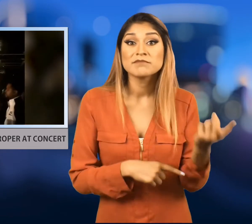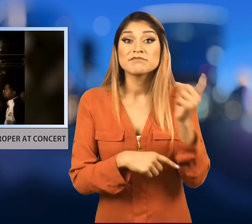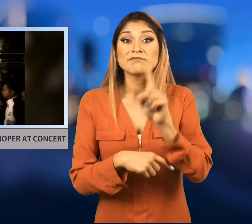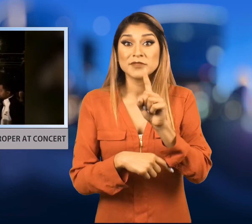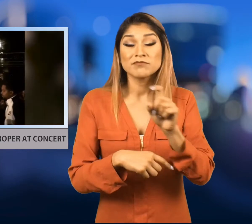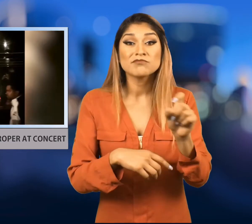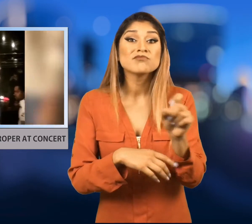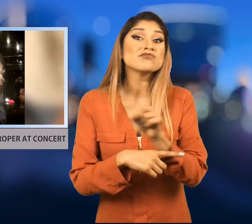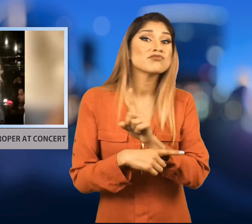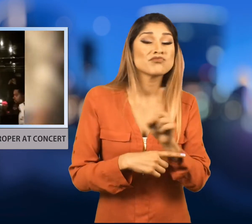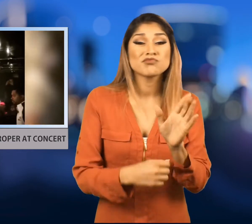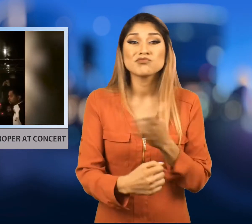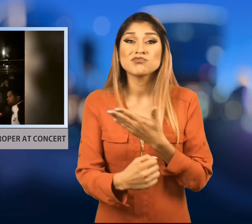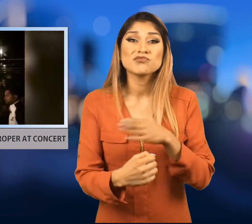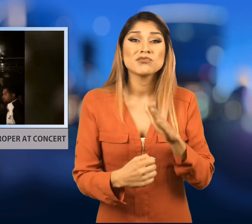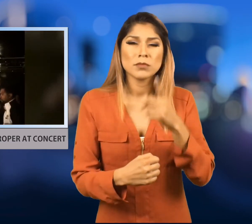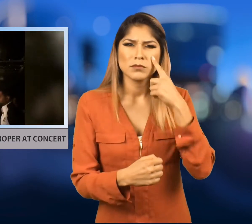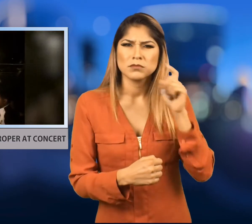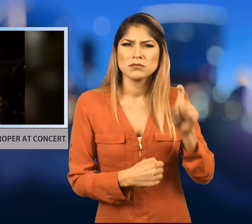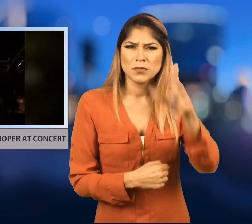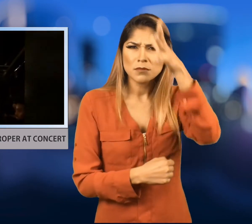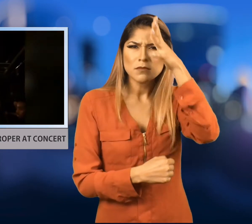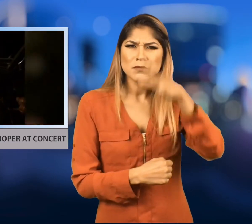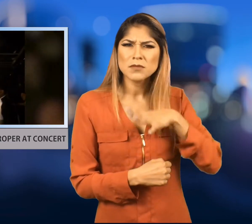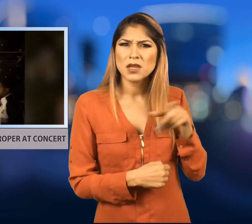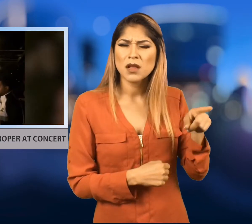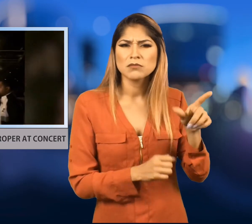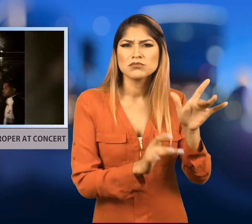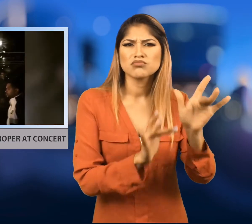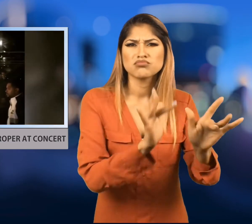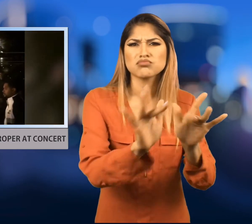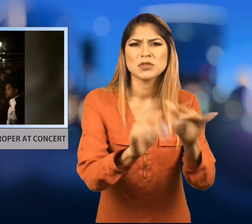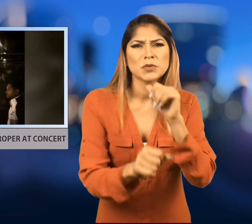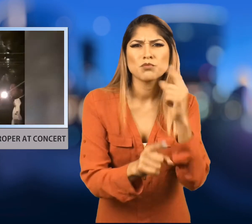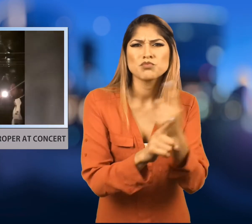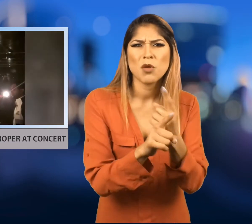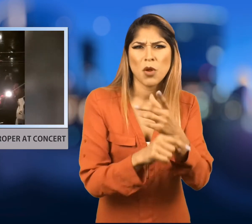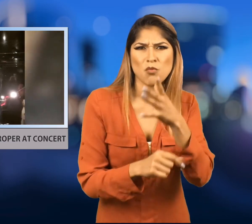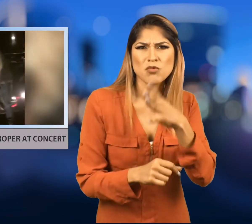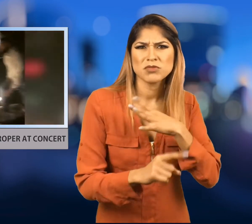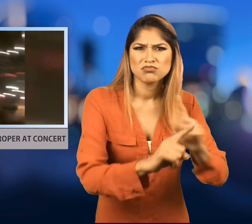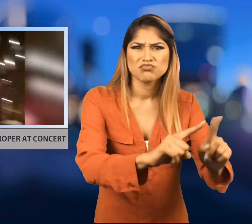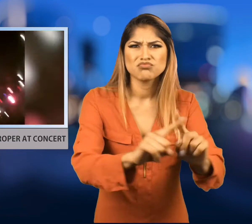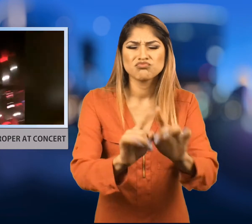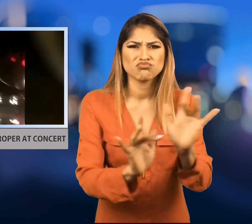several women inappropriately.